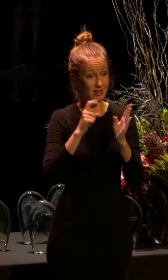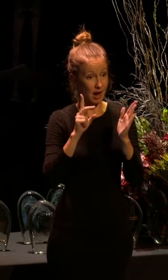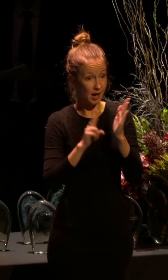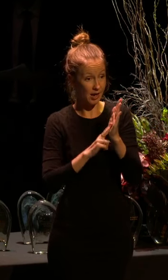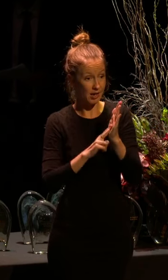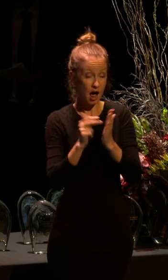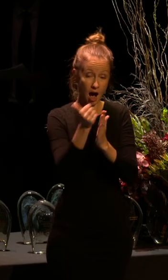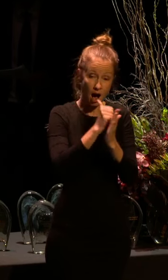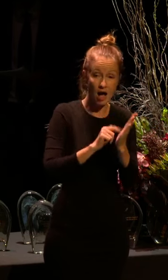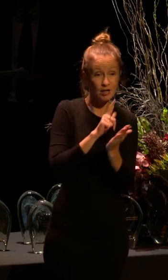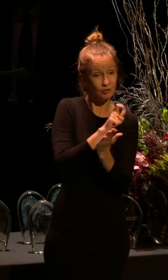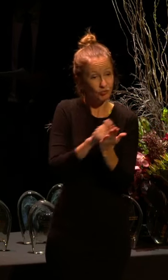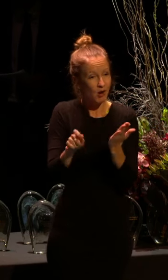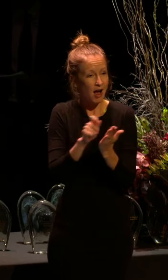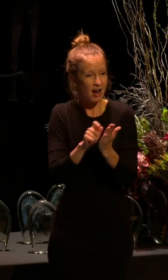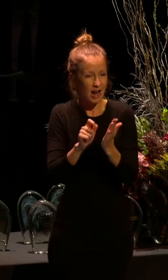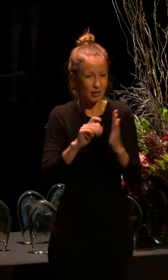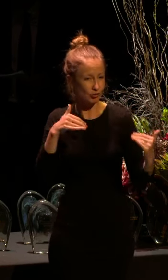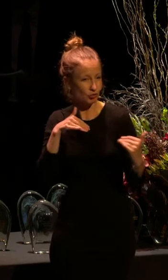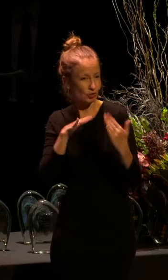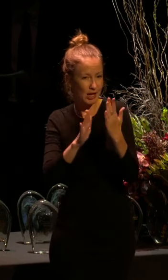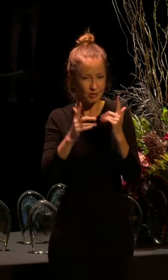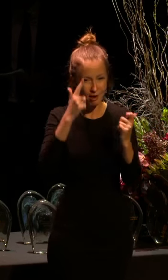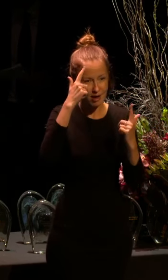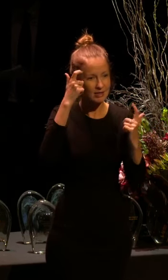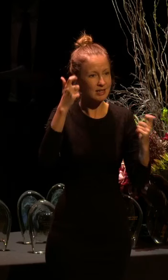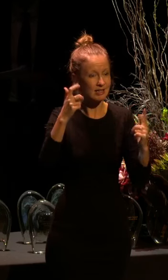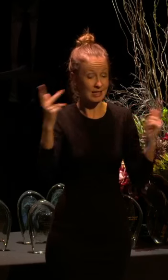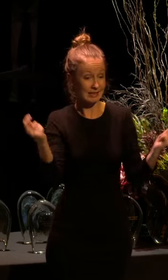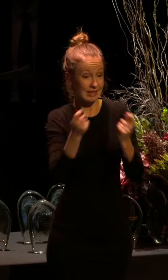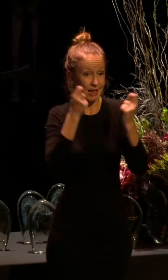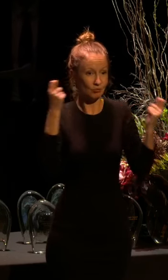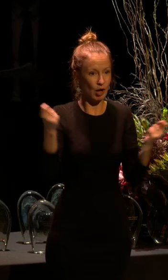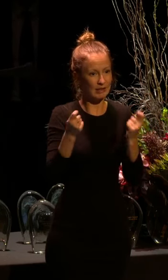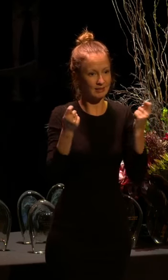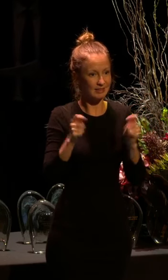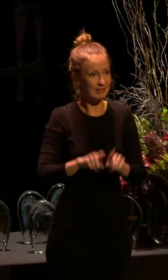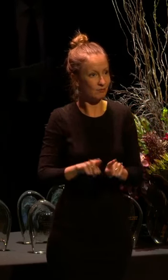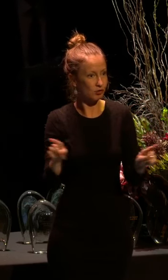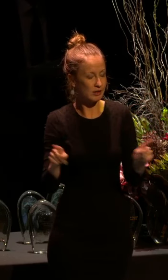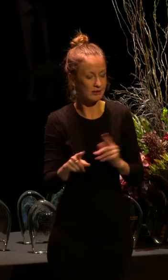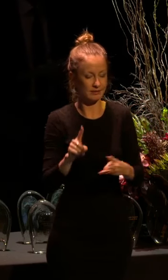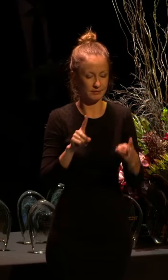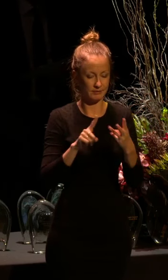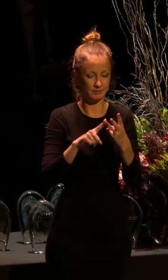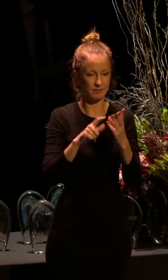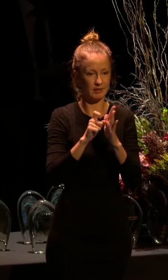celebrating and embracing the importance of difference. Deborah Conway - she has pushed boundaries,